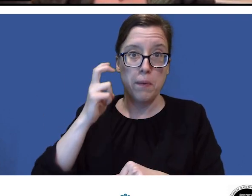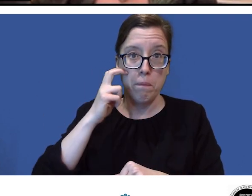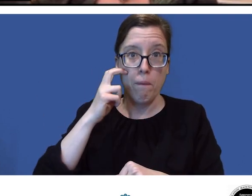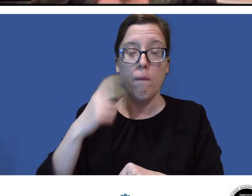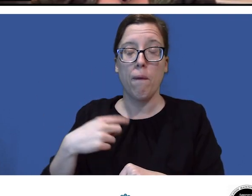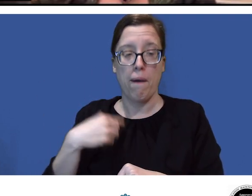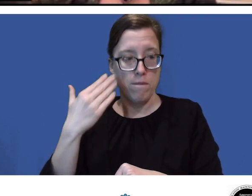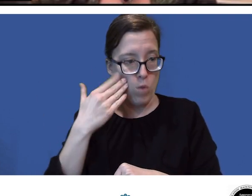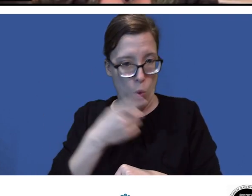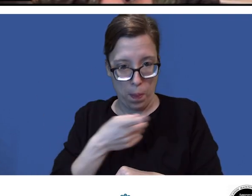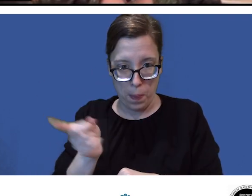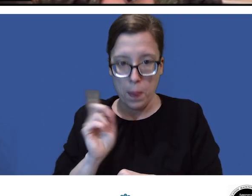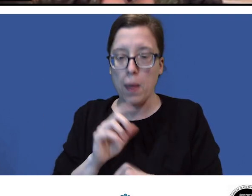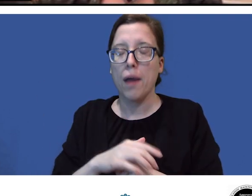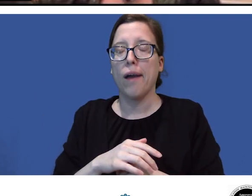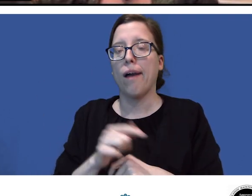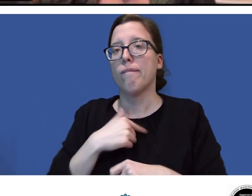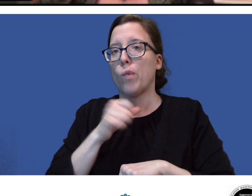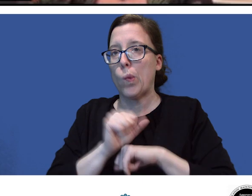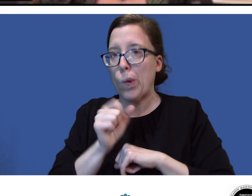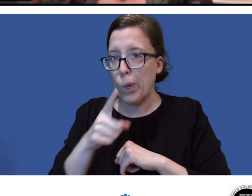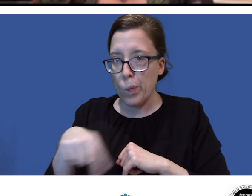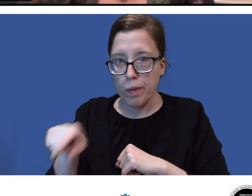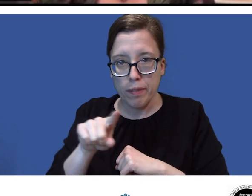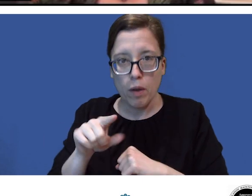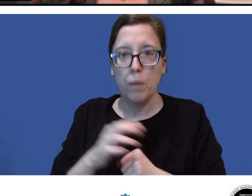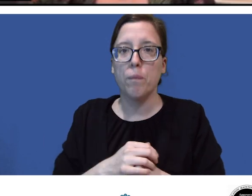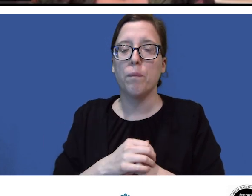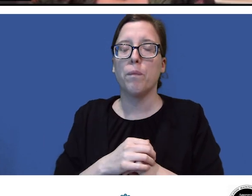And, you know, I hope that as you look at these pictures